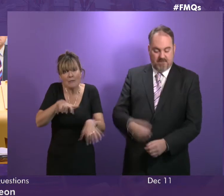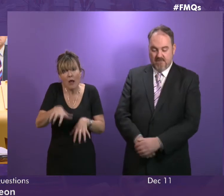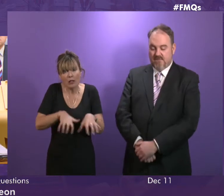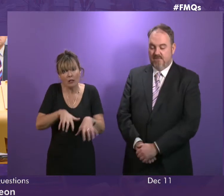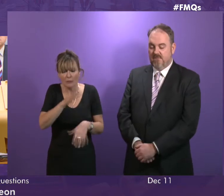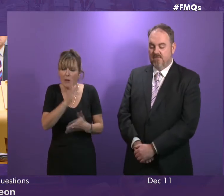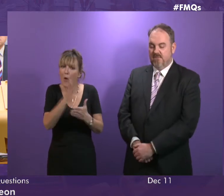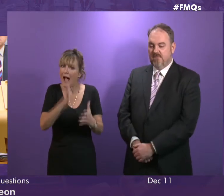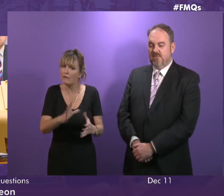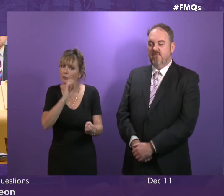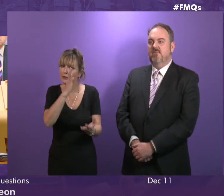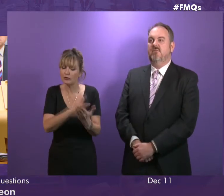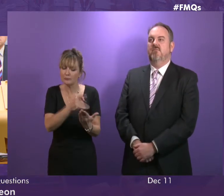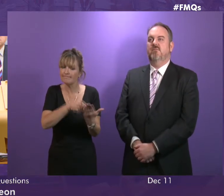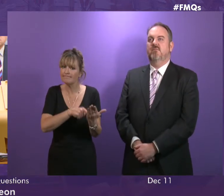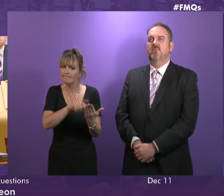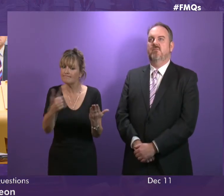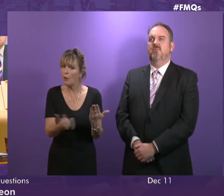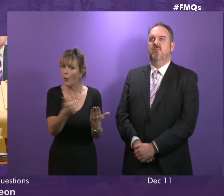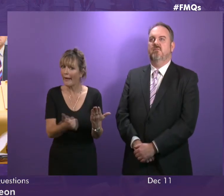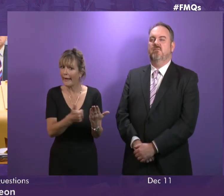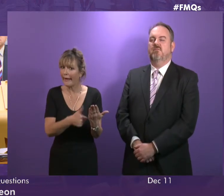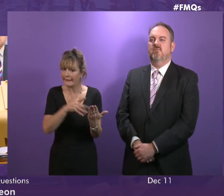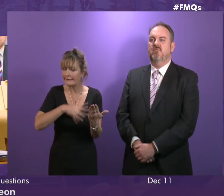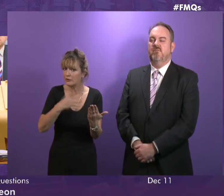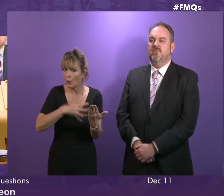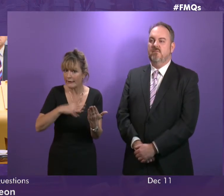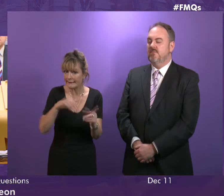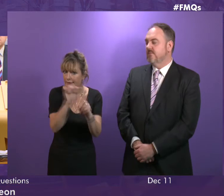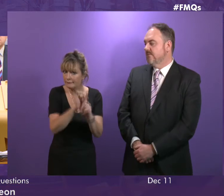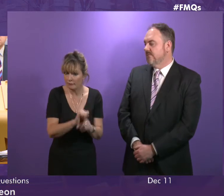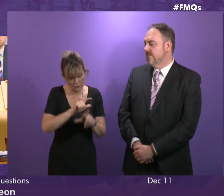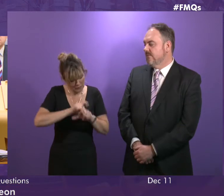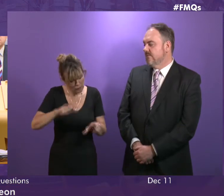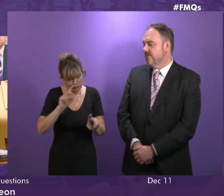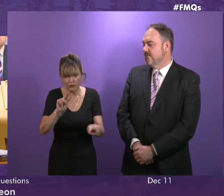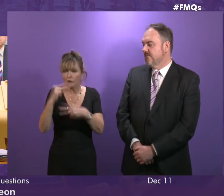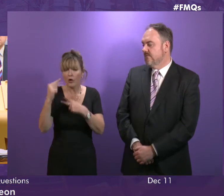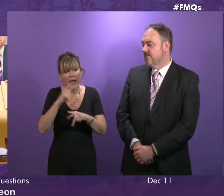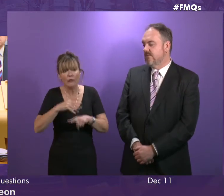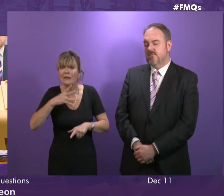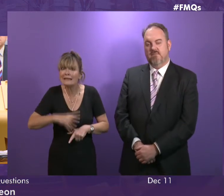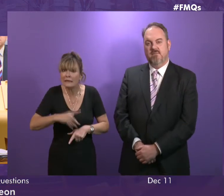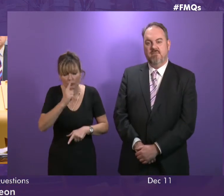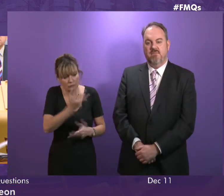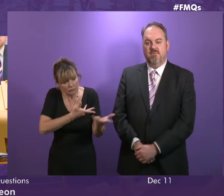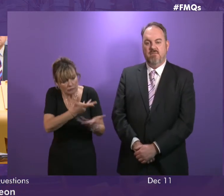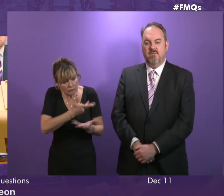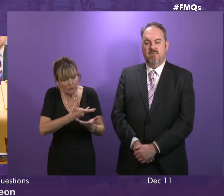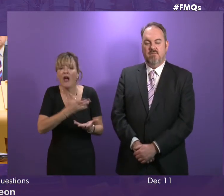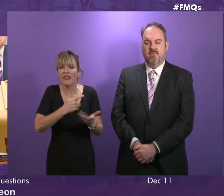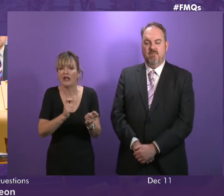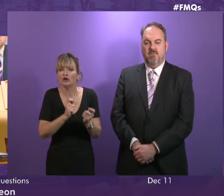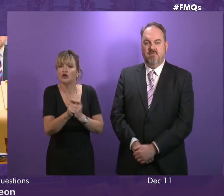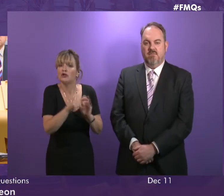for purpose, and we will continue to review it and consult as necessary, if we think that further changes to legislation are required.